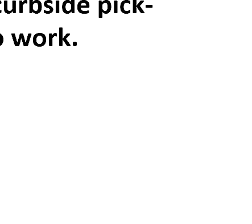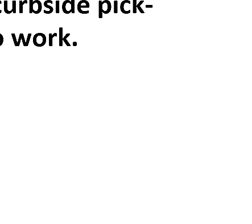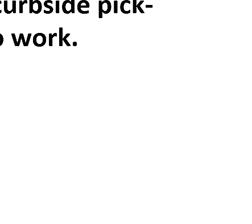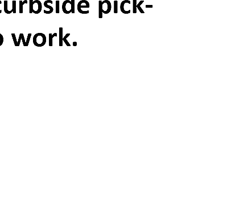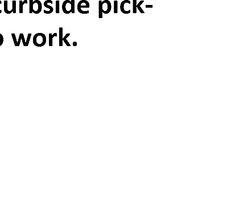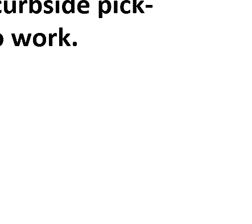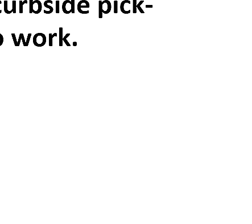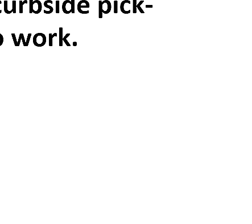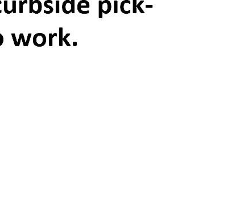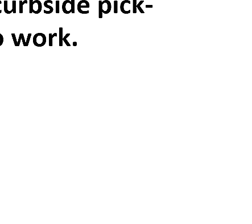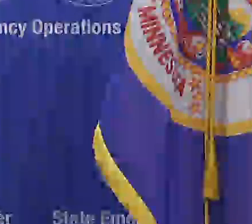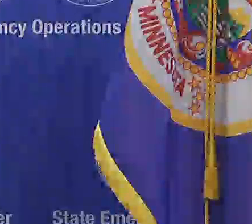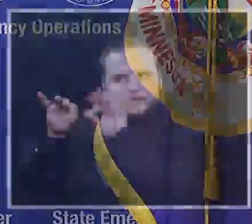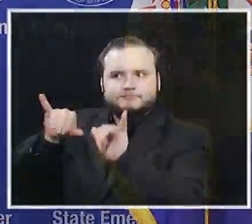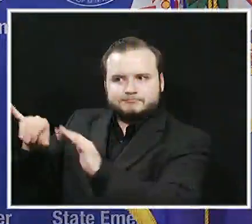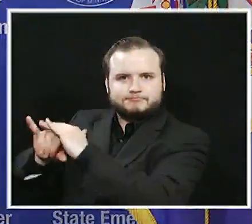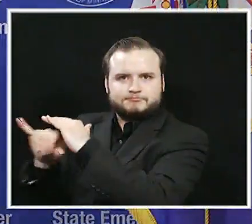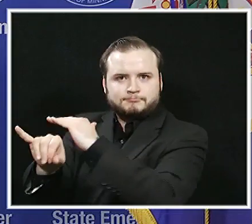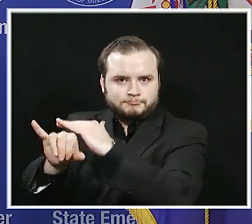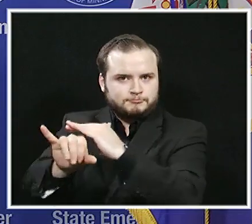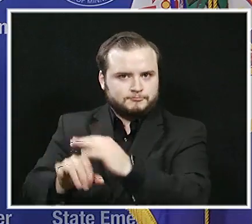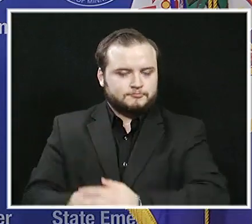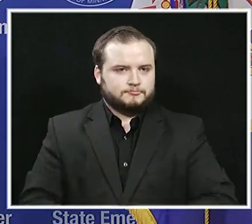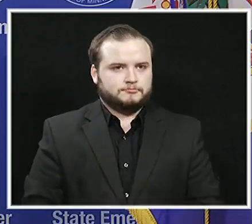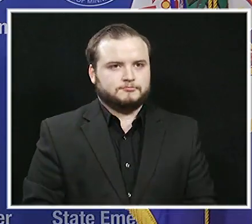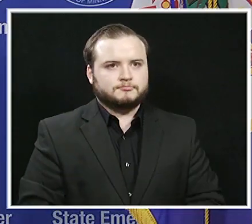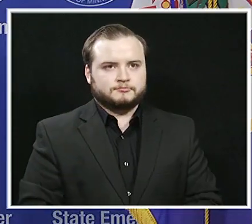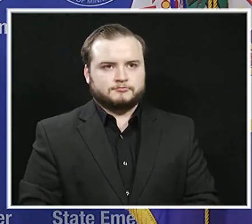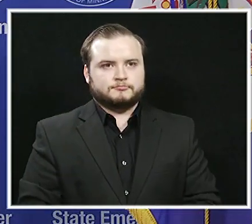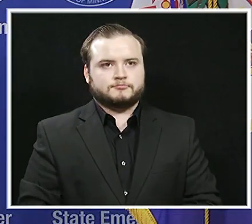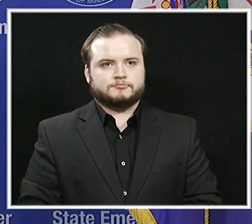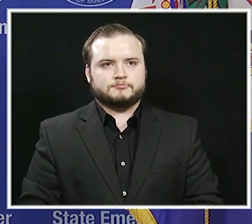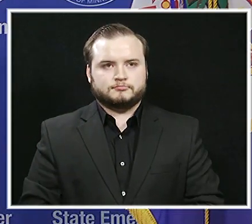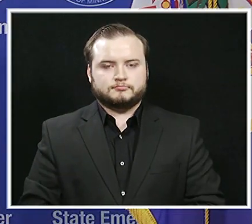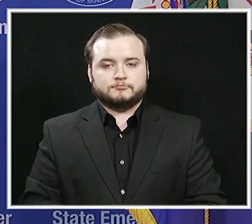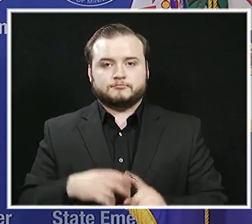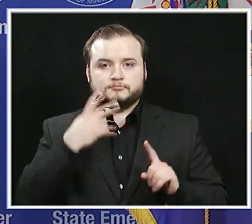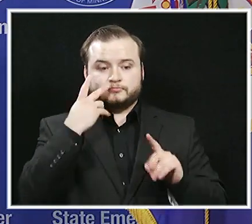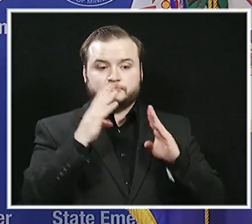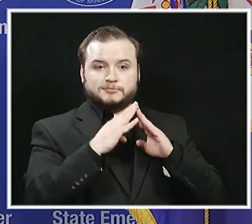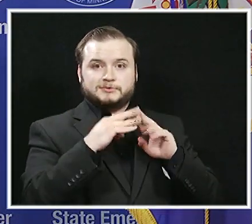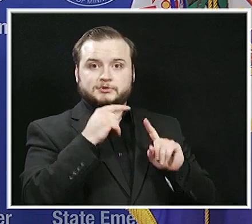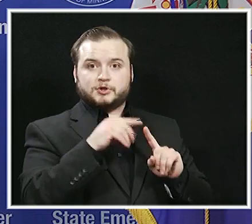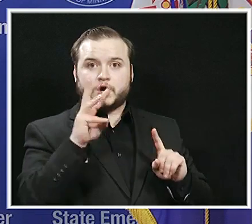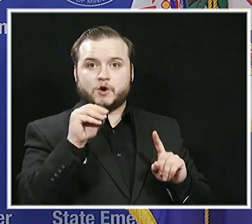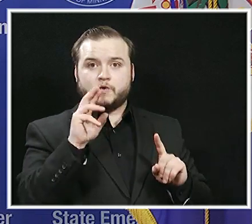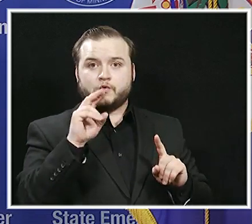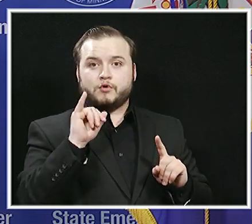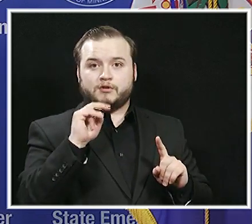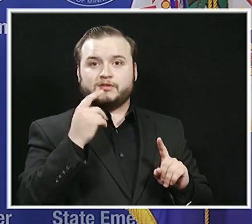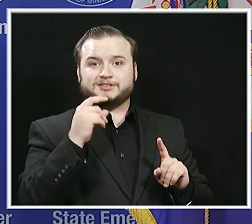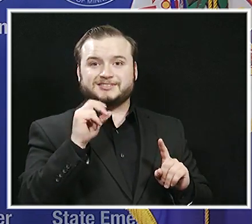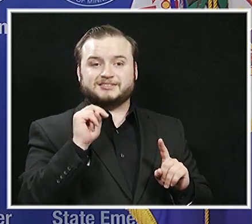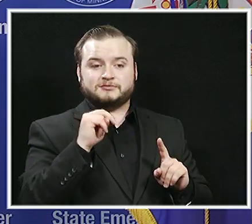not overwhelm the system. And, again, I would go back to that slide, the problem with this thing, and, again, I can answer some